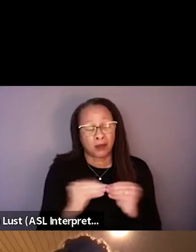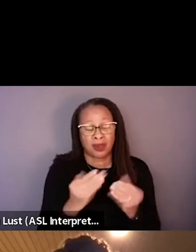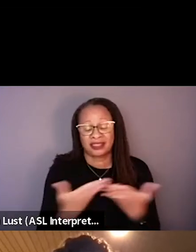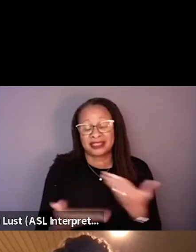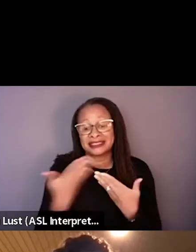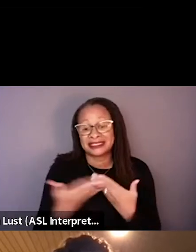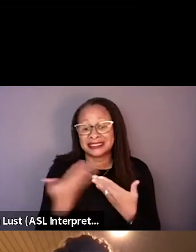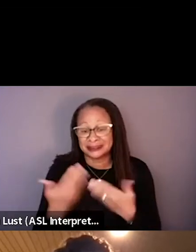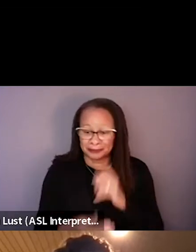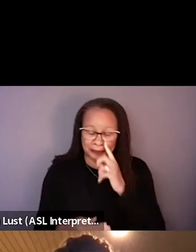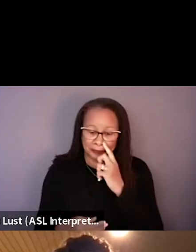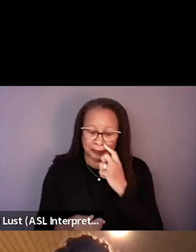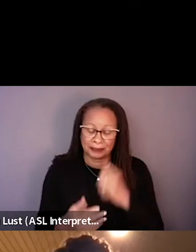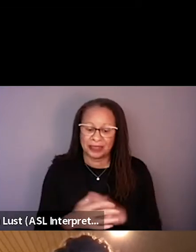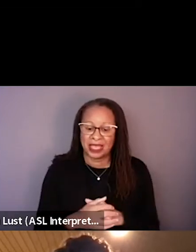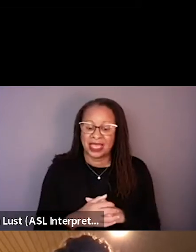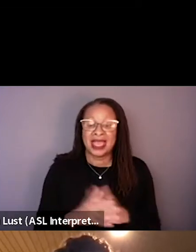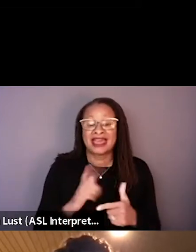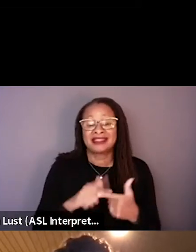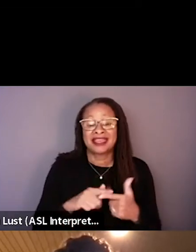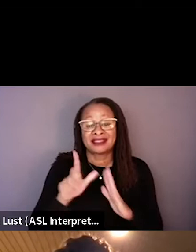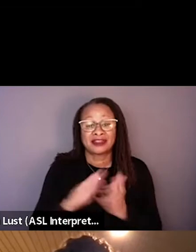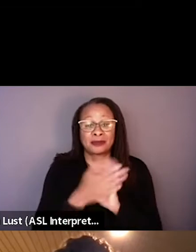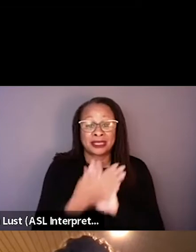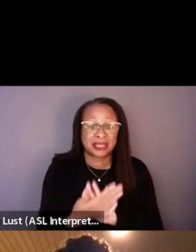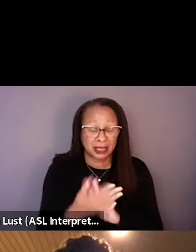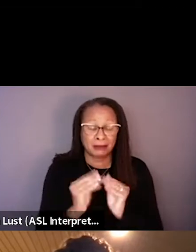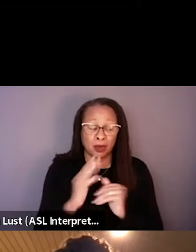it made us eventually comfortable with the camera around us. So yeah.